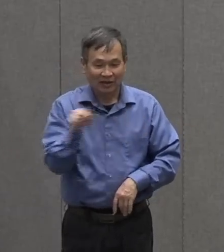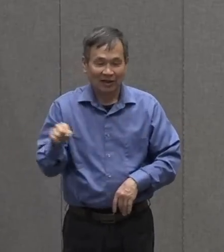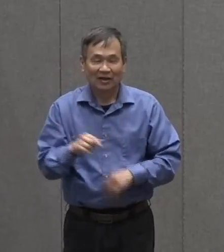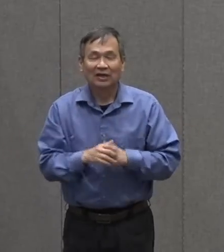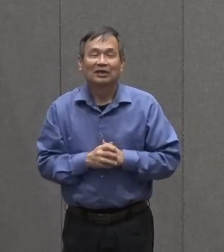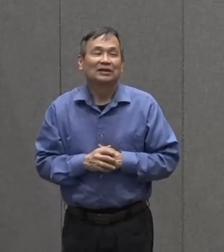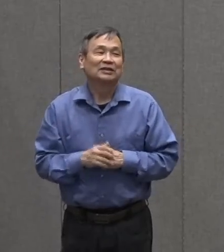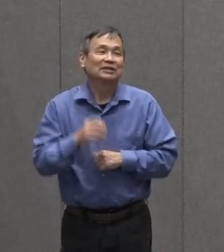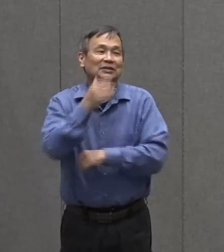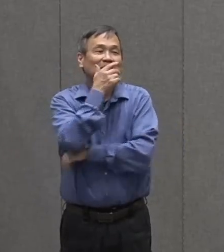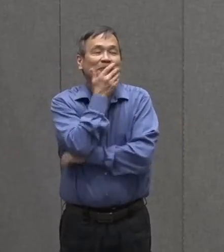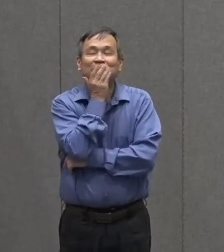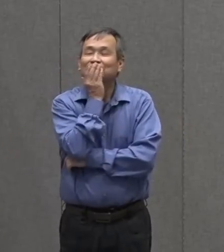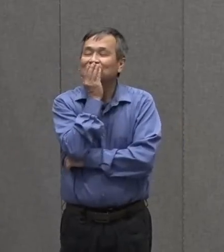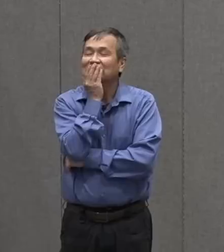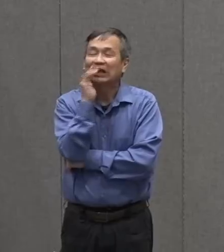So that means I can only move one.